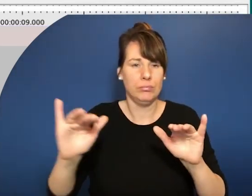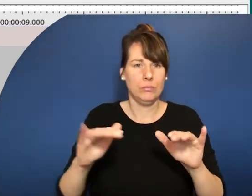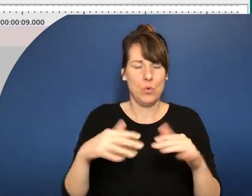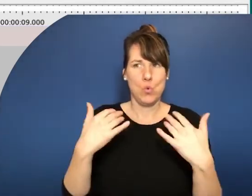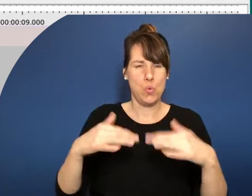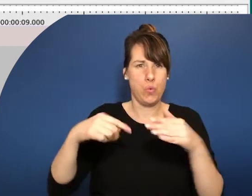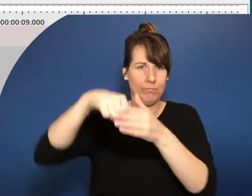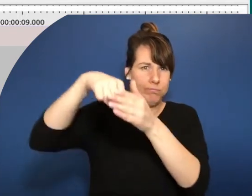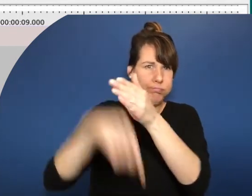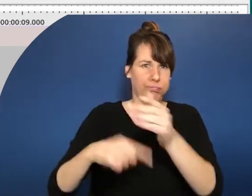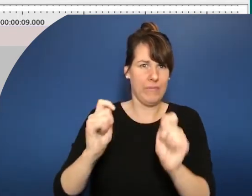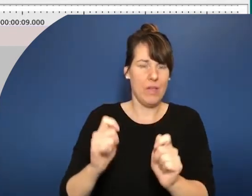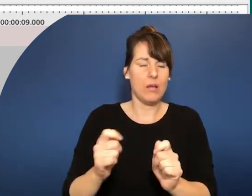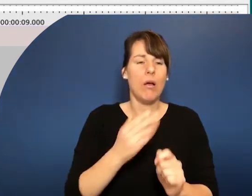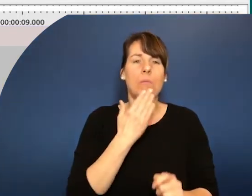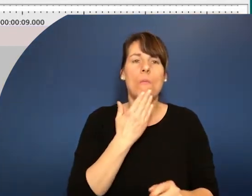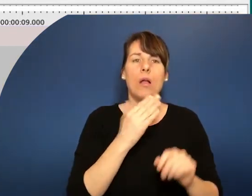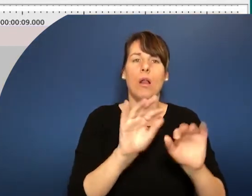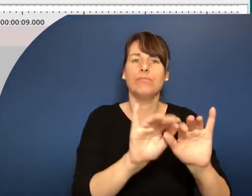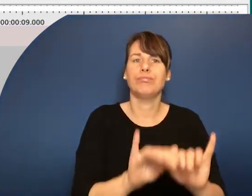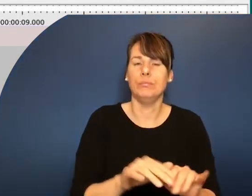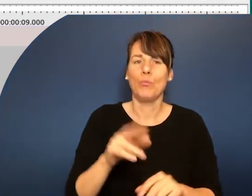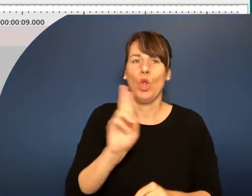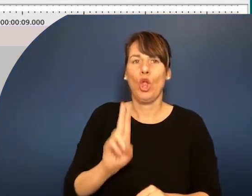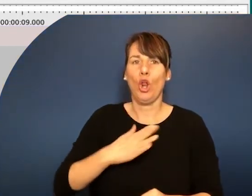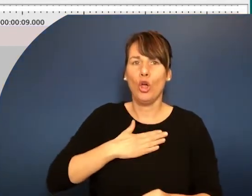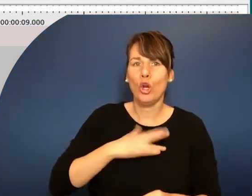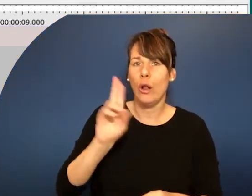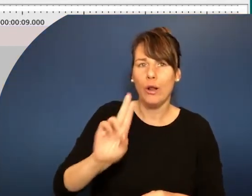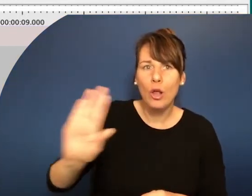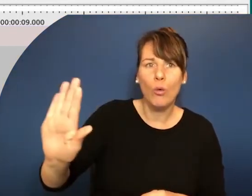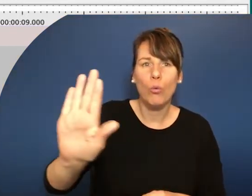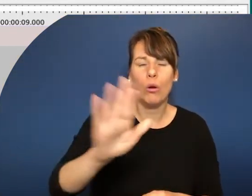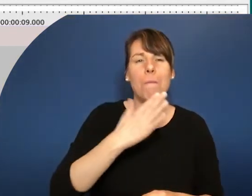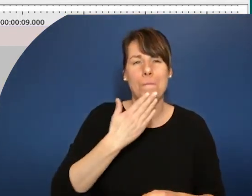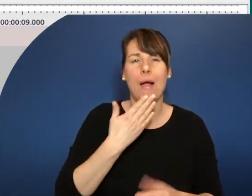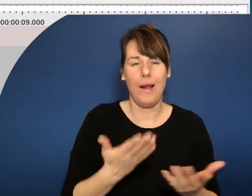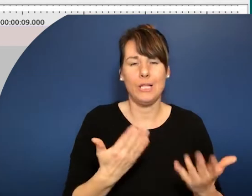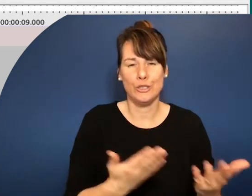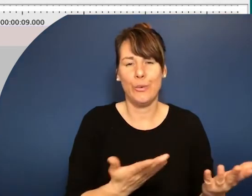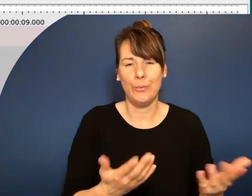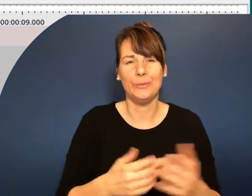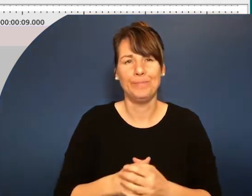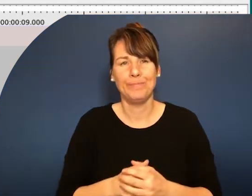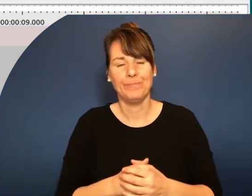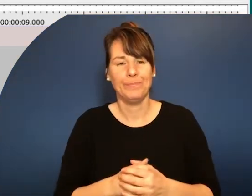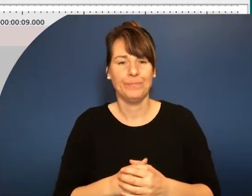sign language data that includes several signers, or if several annotators are working on the same data.